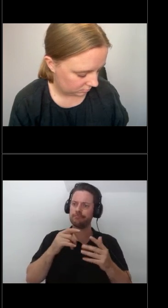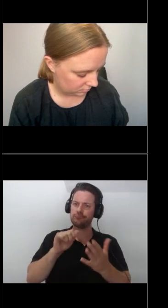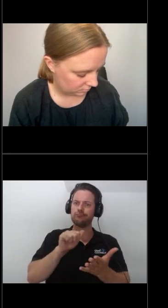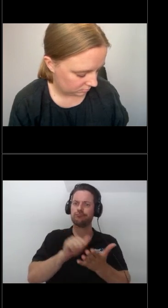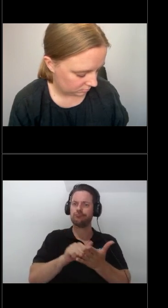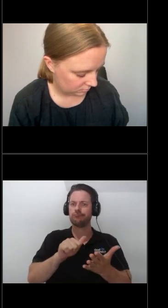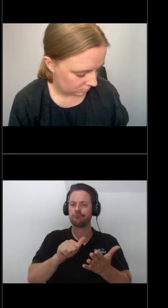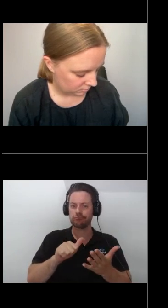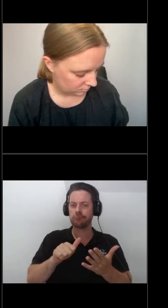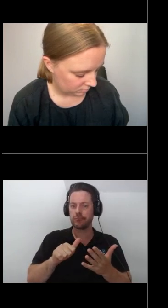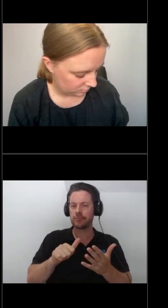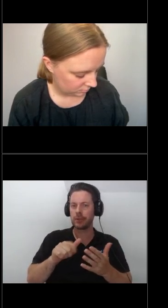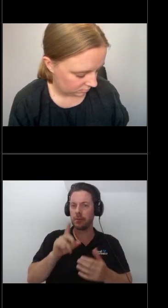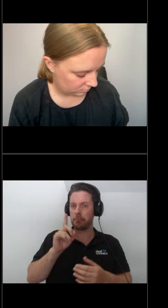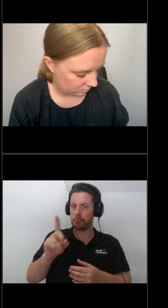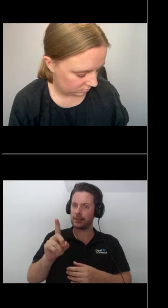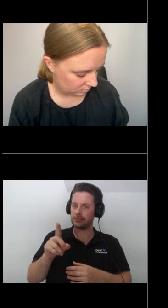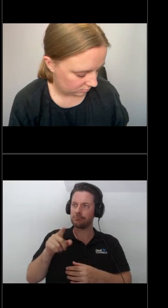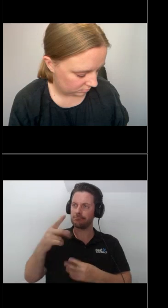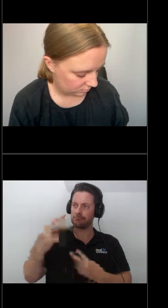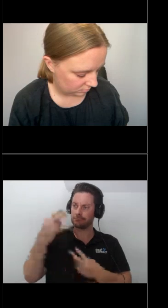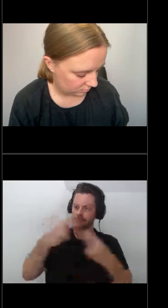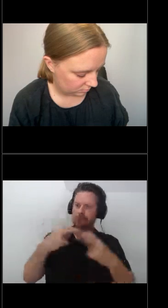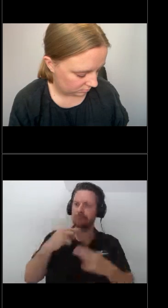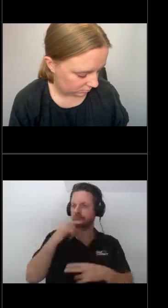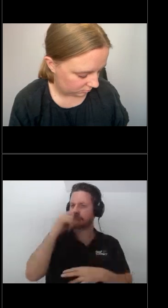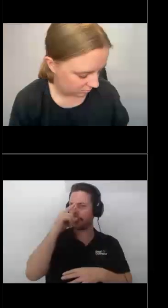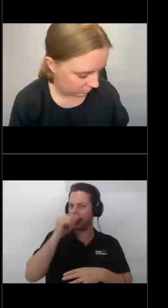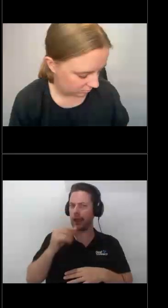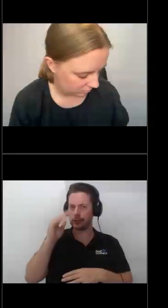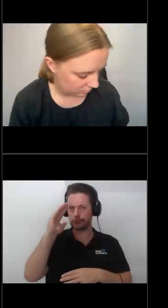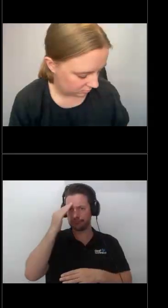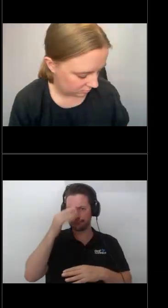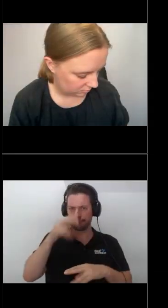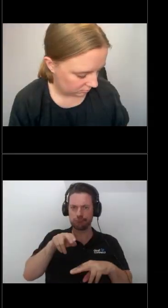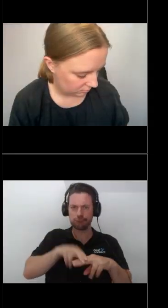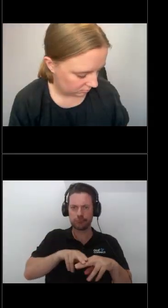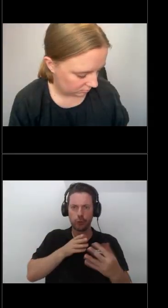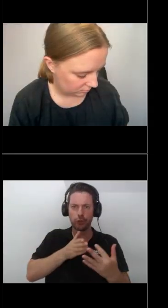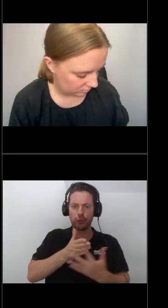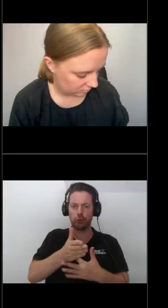which is an alternative effectively to appealing.